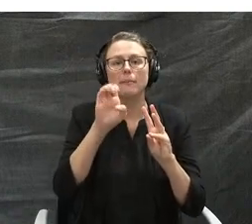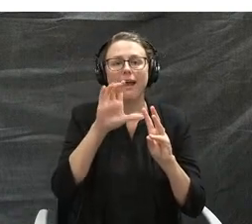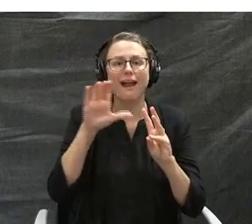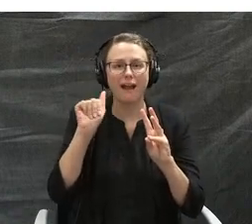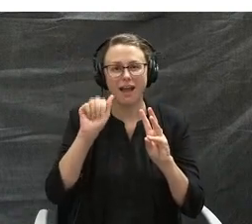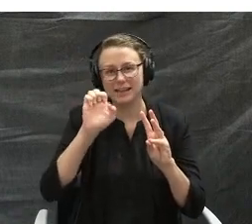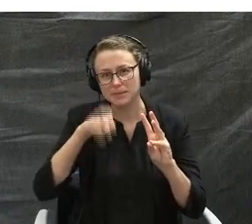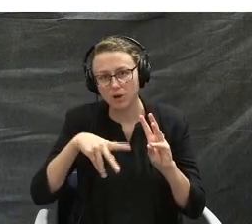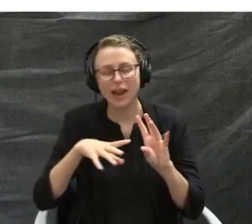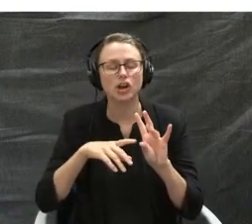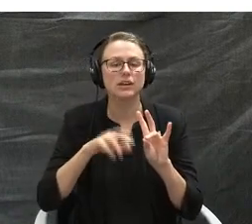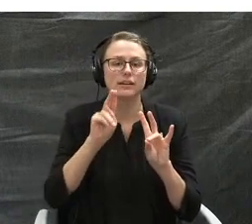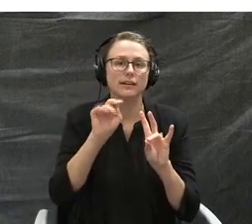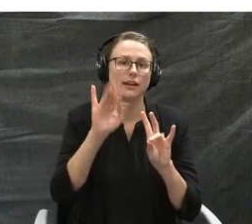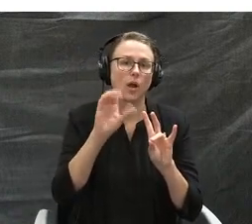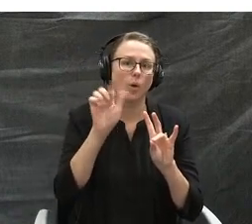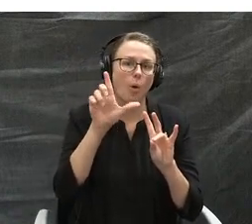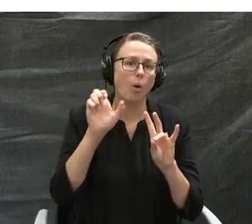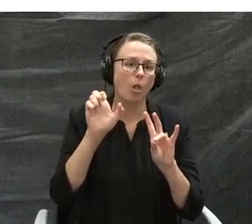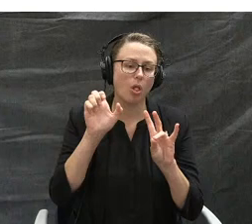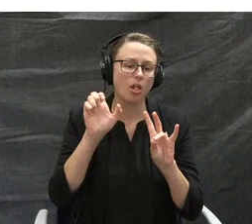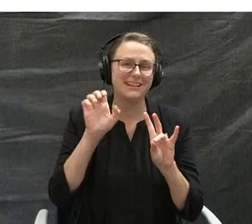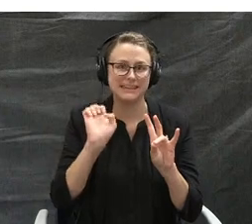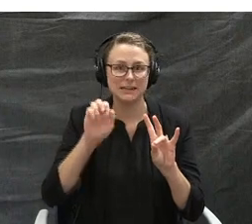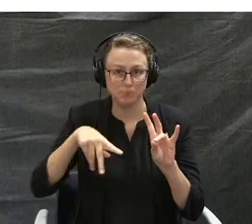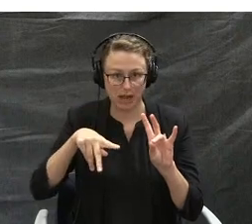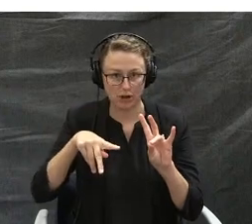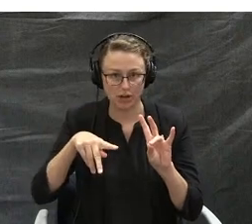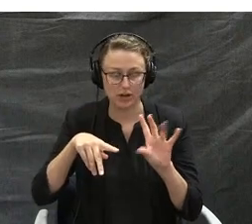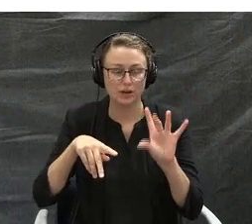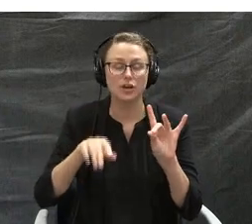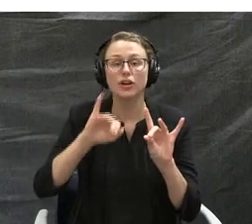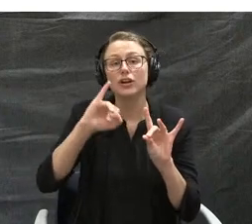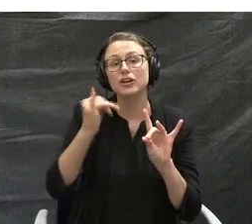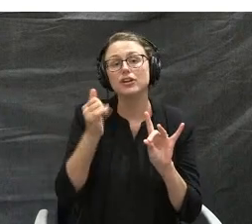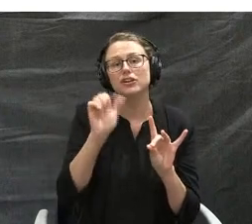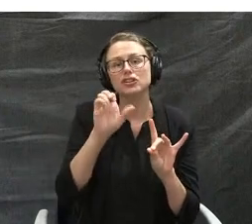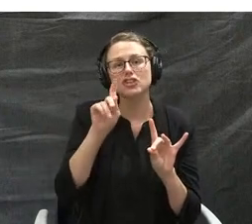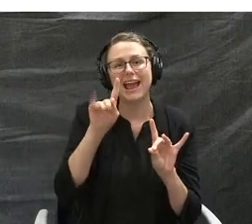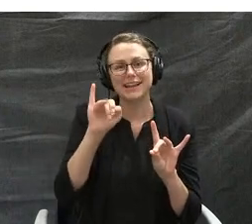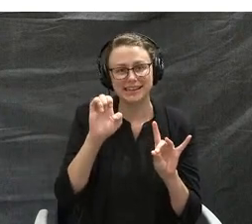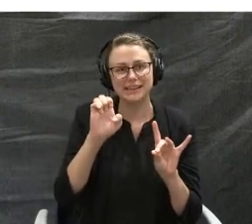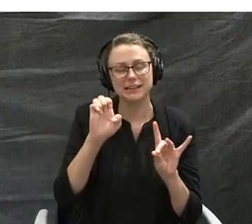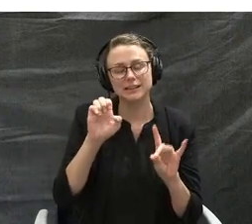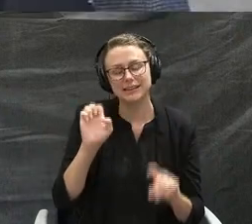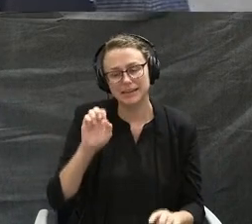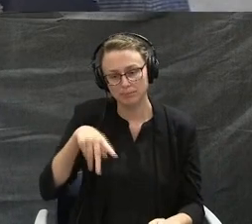Gutenkauf, Eden Prairie, Nicoles Morillo, Eden Prairie, Jack hiona, due Eden Prairie, and